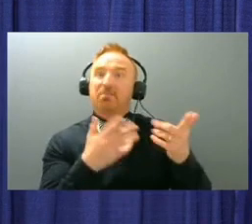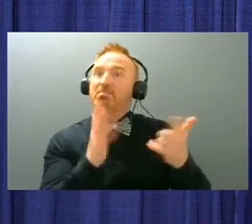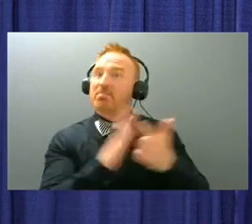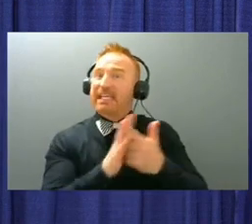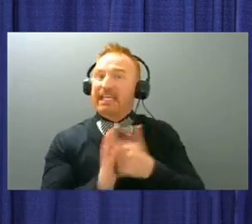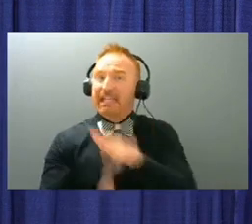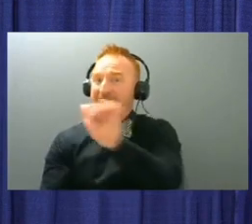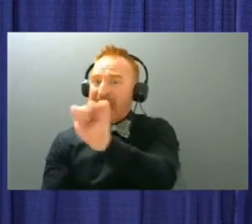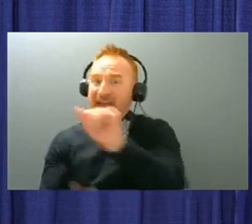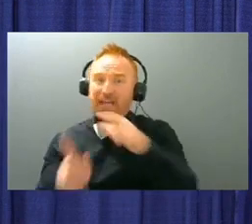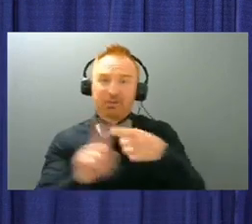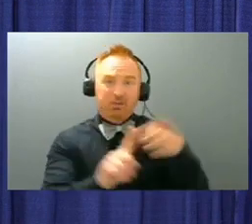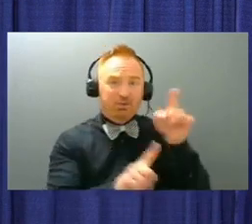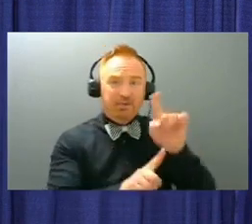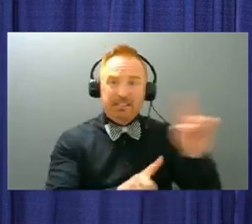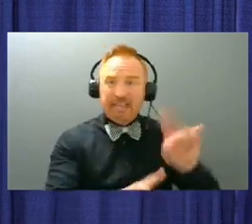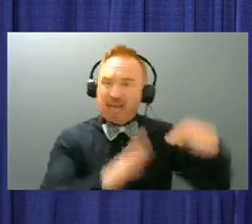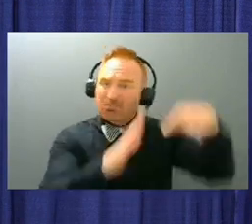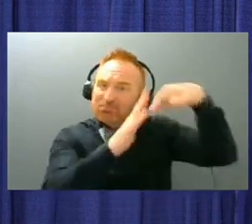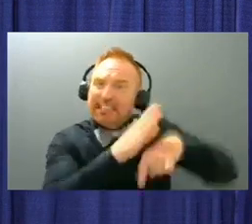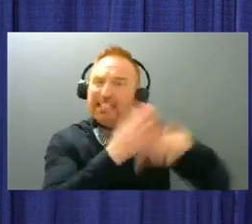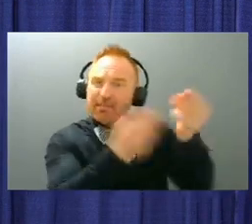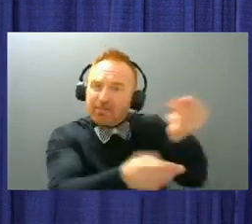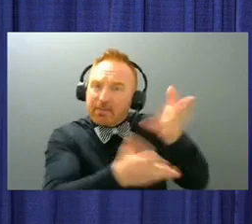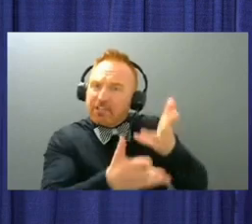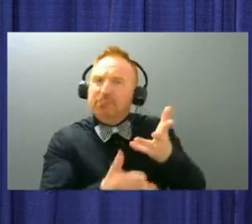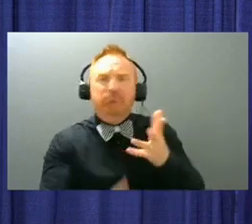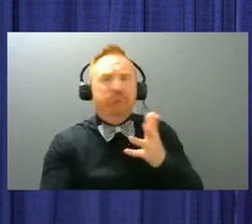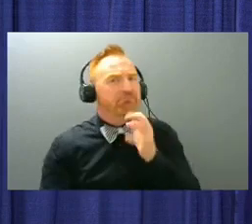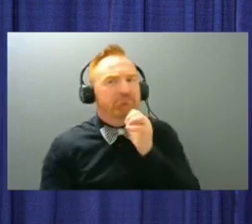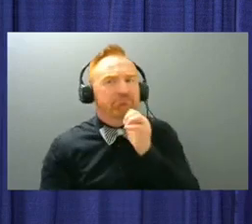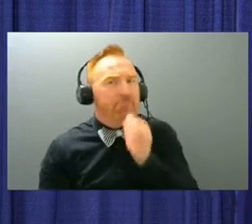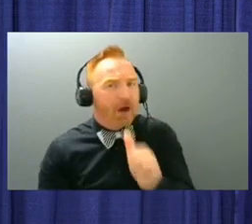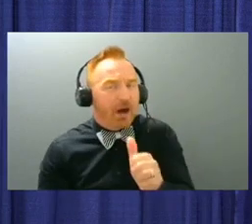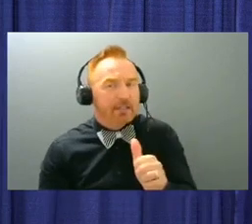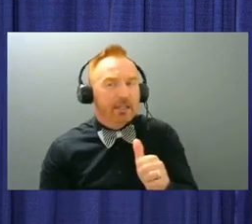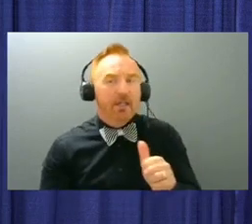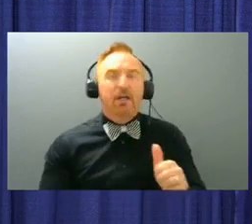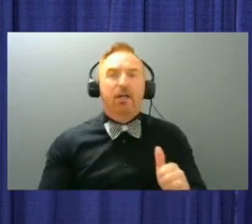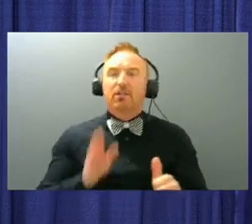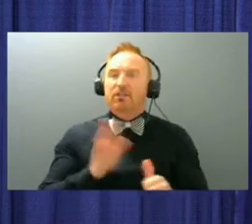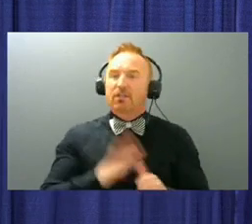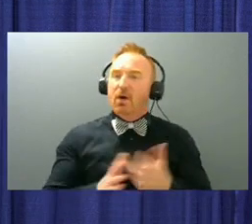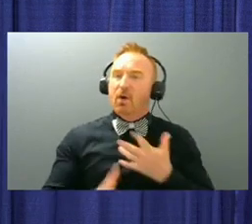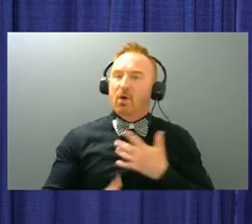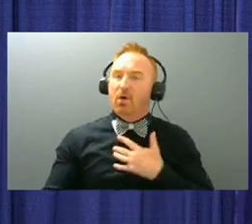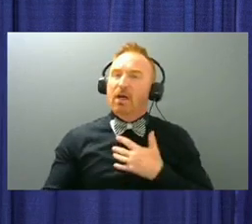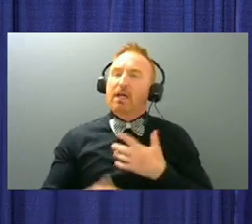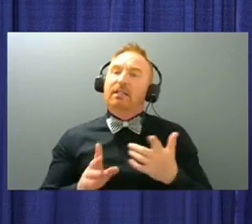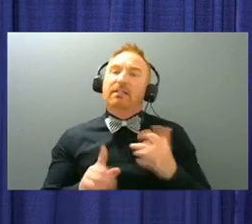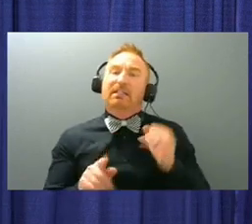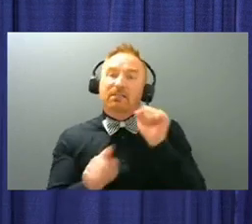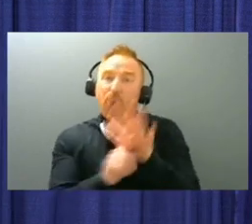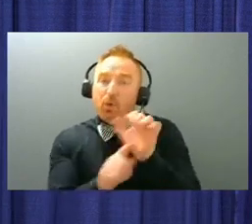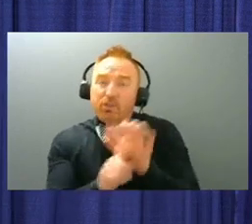What we are able to establish after substantial contact tracing, of course the exposure